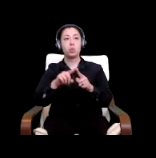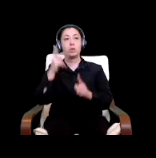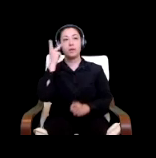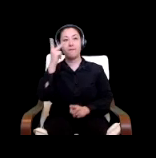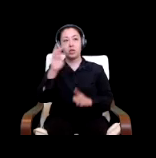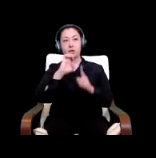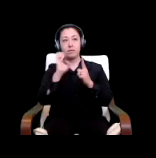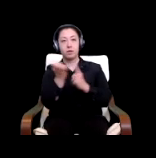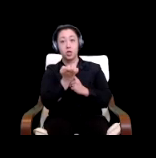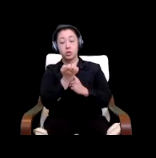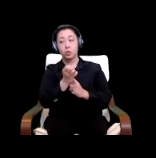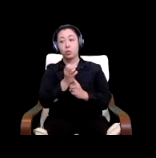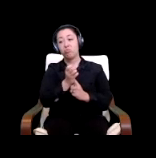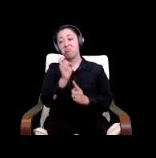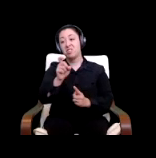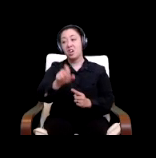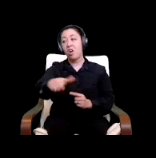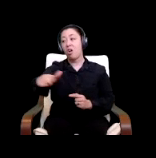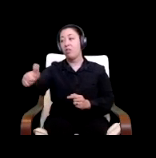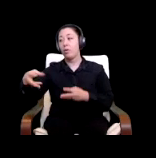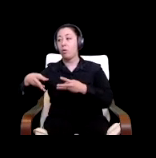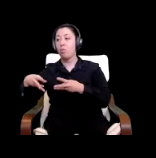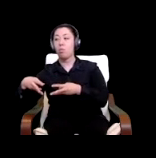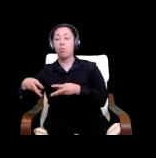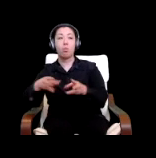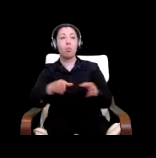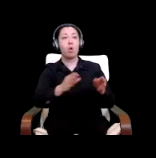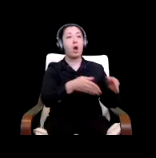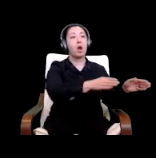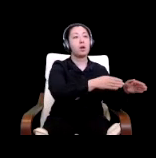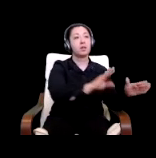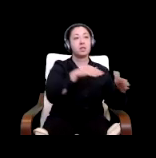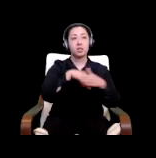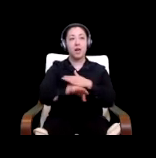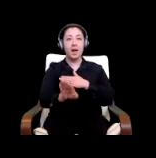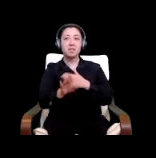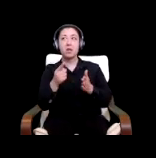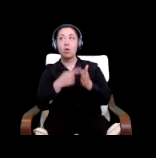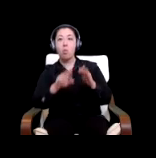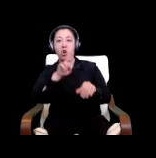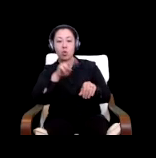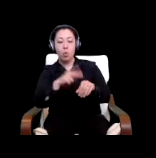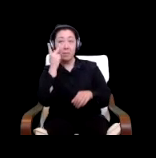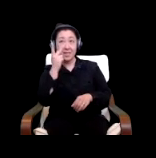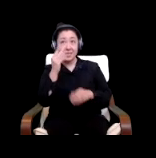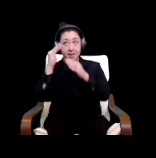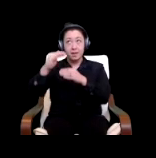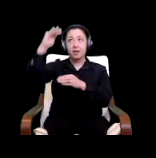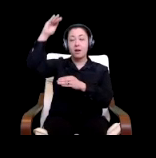ways of accessing what you would typically see. Educational professionals need to understand